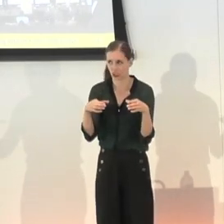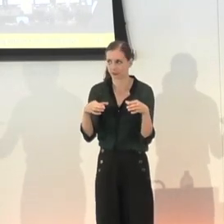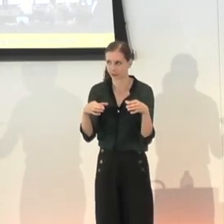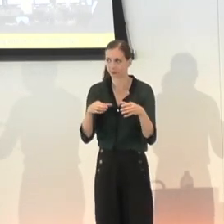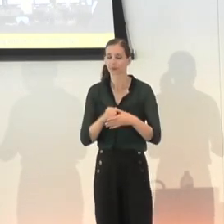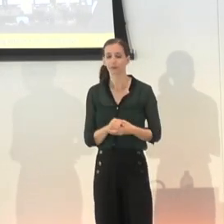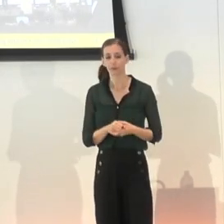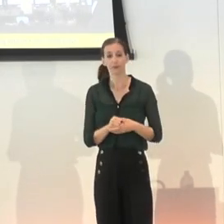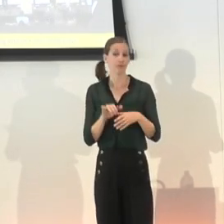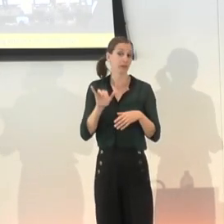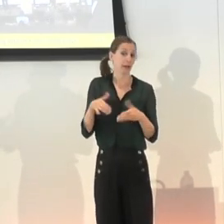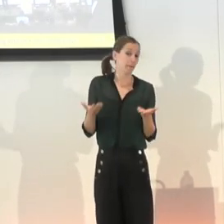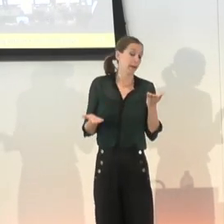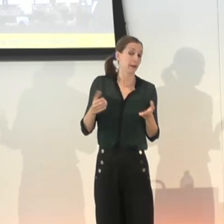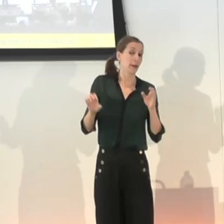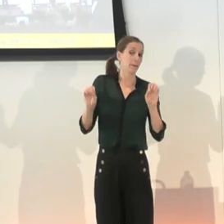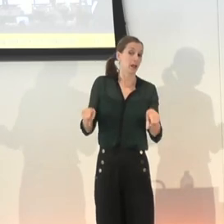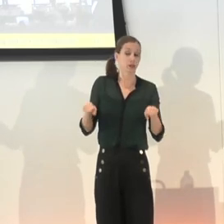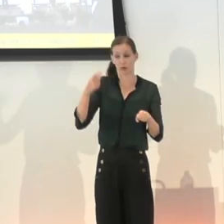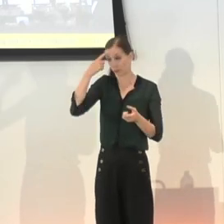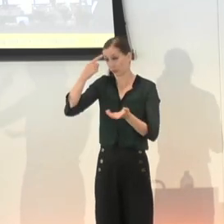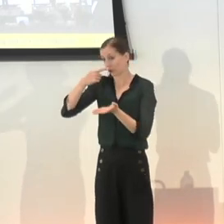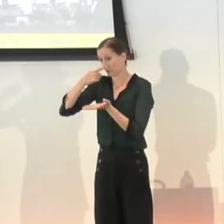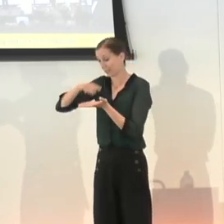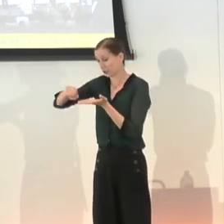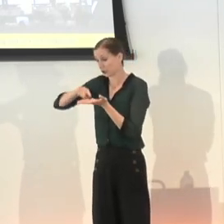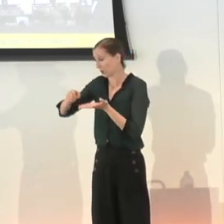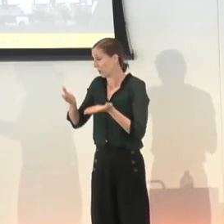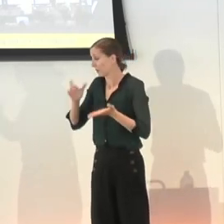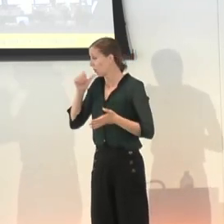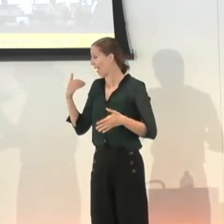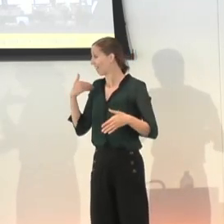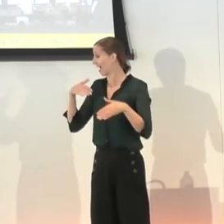researchers who otherwise would not have access to that population, who want to work with that